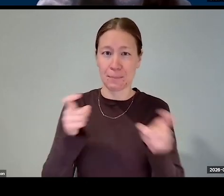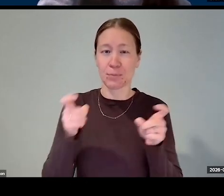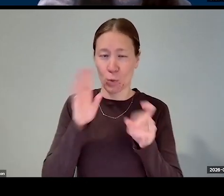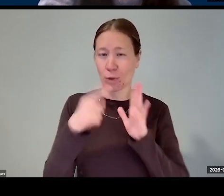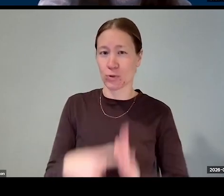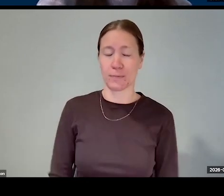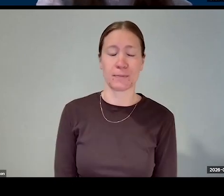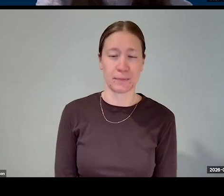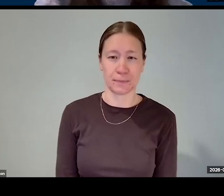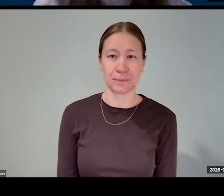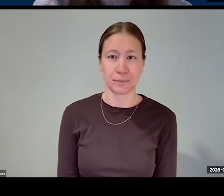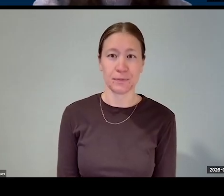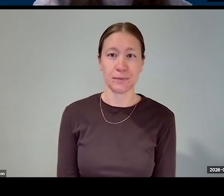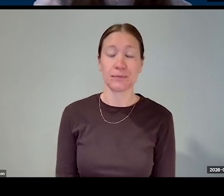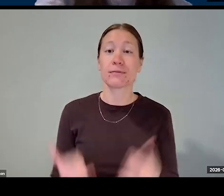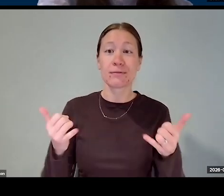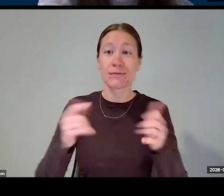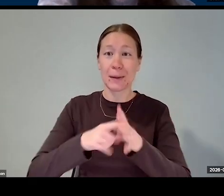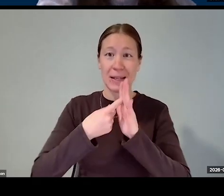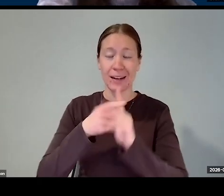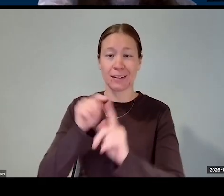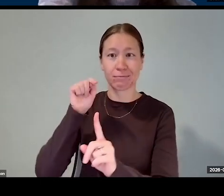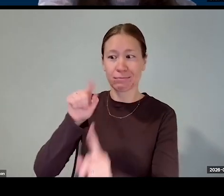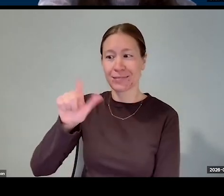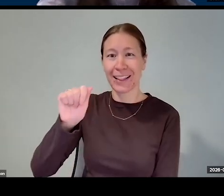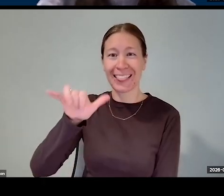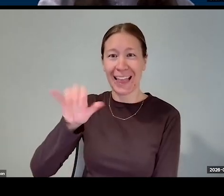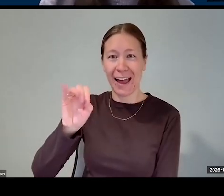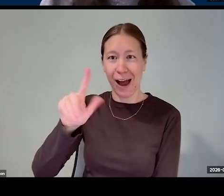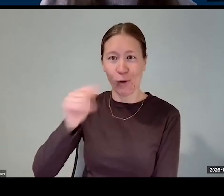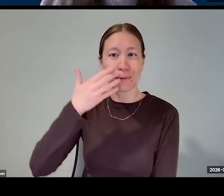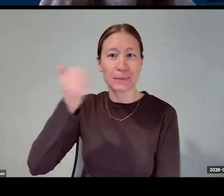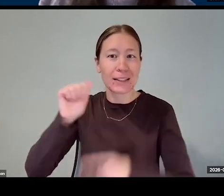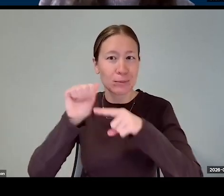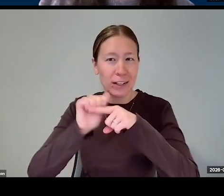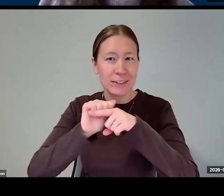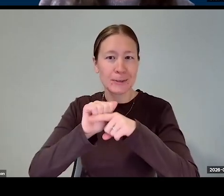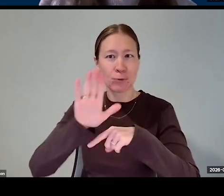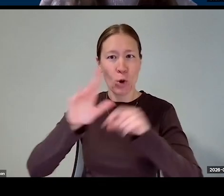So starting out with layout best practices, these are all things that are good to remember